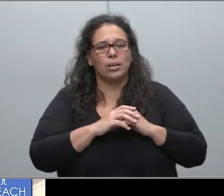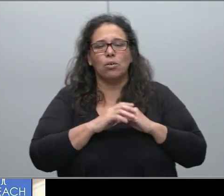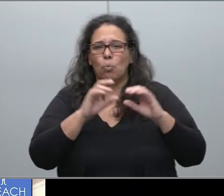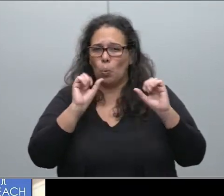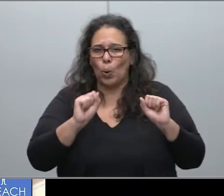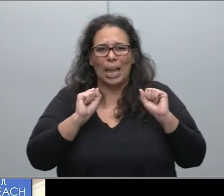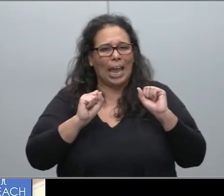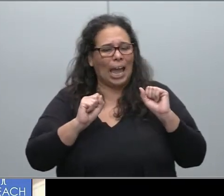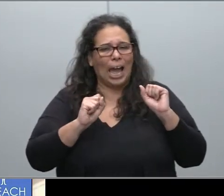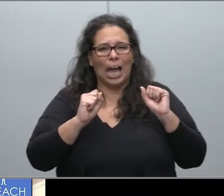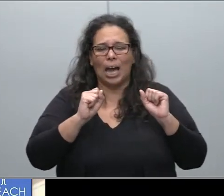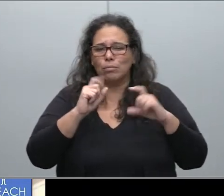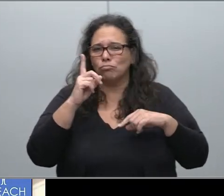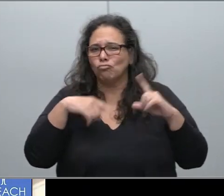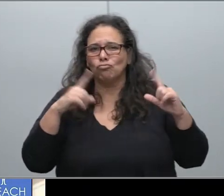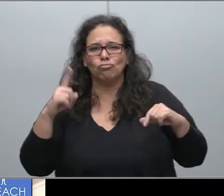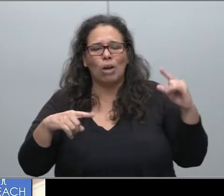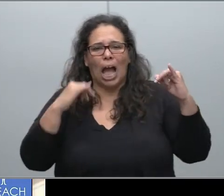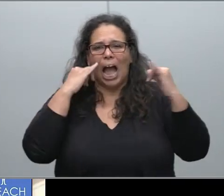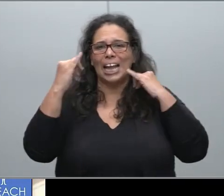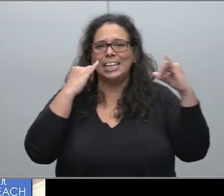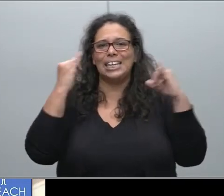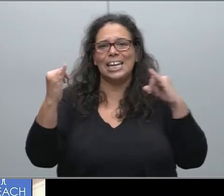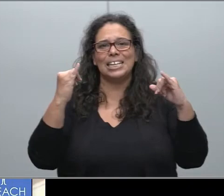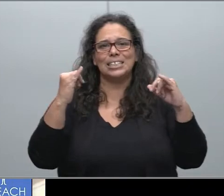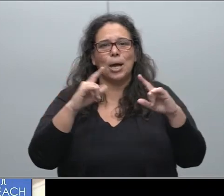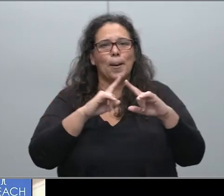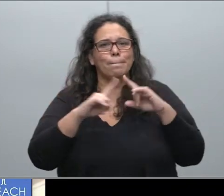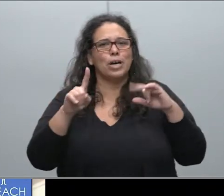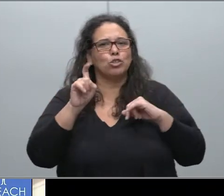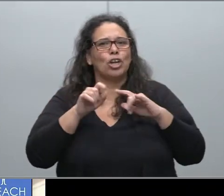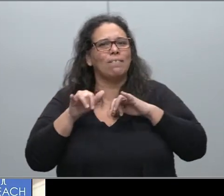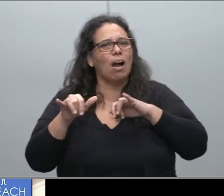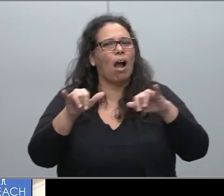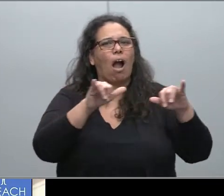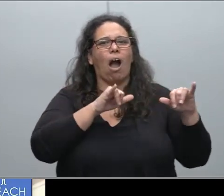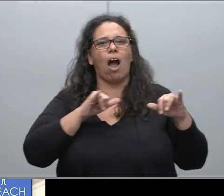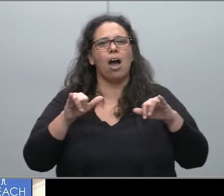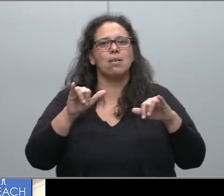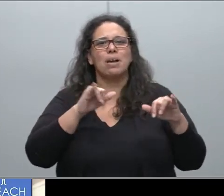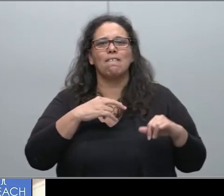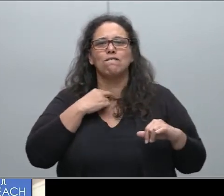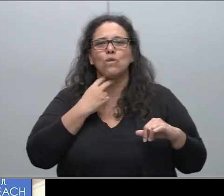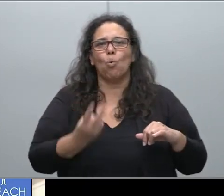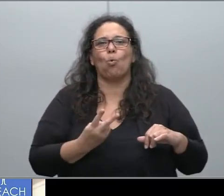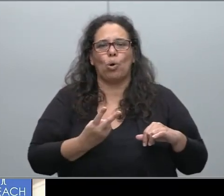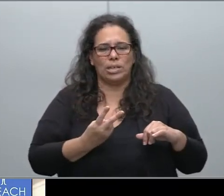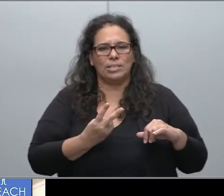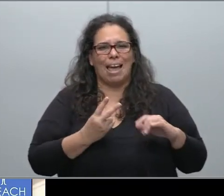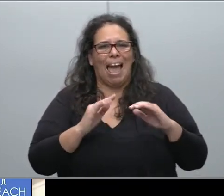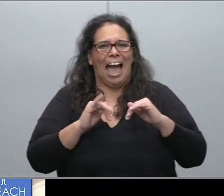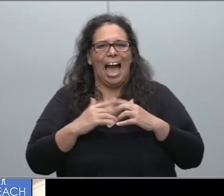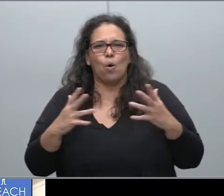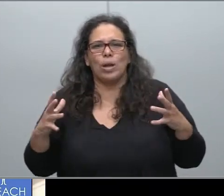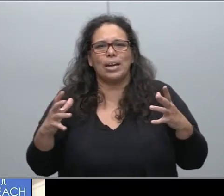that he can use anywhere he can go, and that's what I'm hoping, that is my motivation